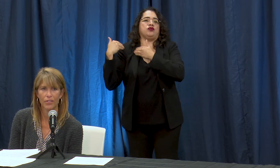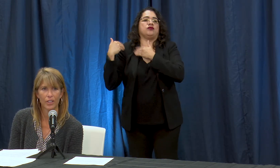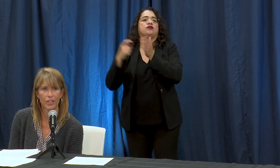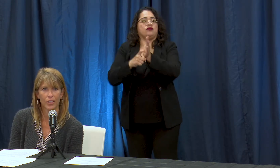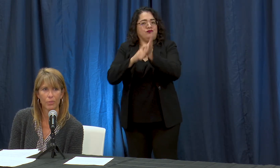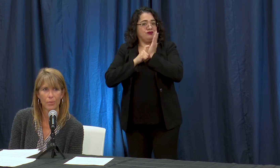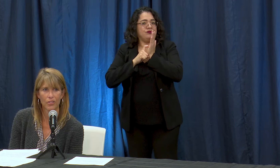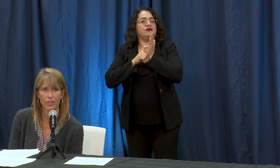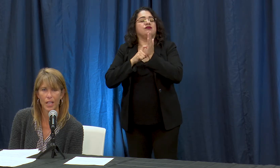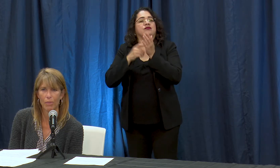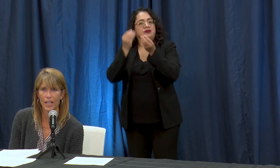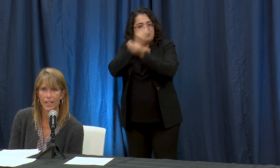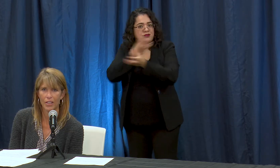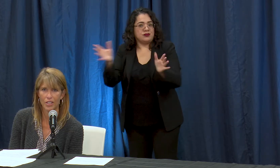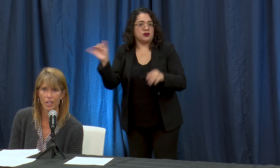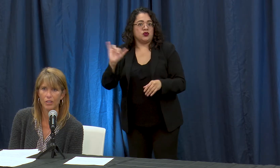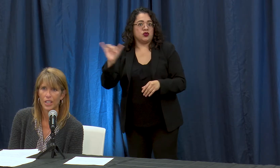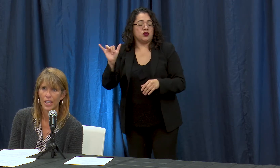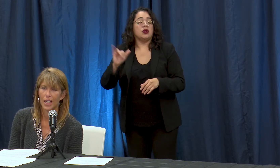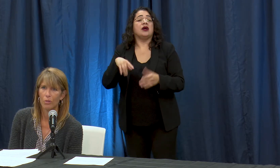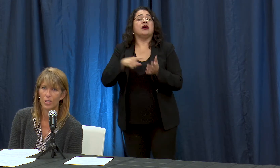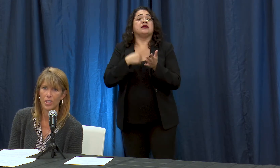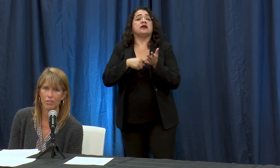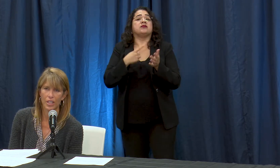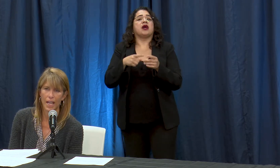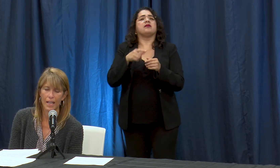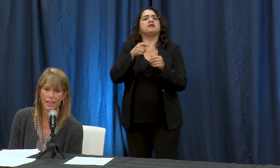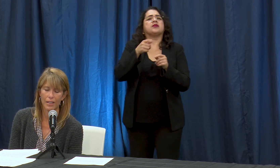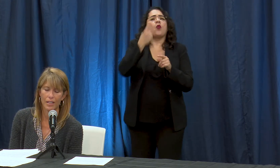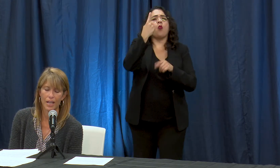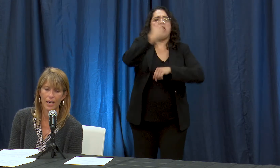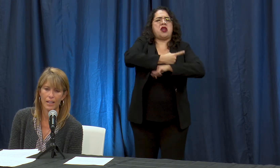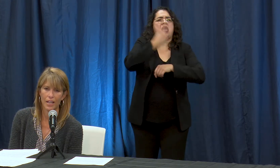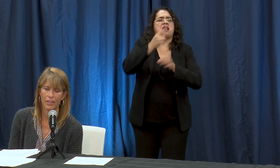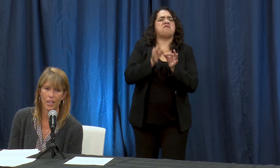facilities. Sometimes it's delayed by a day or so but generally not delayed